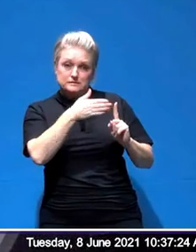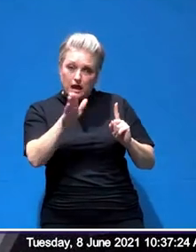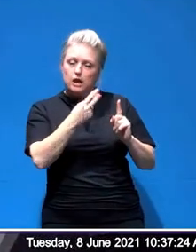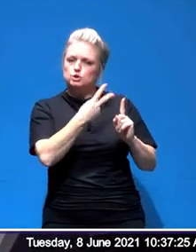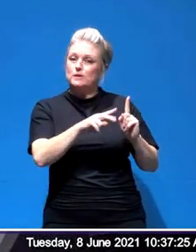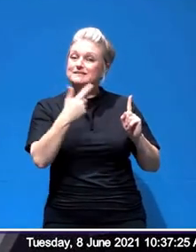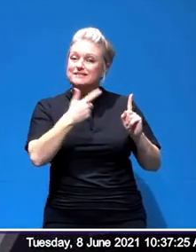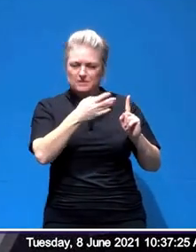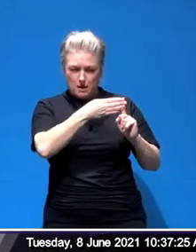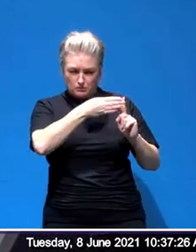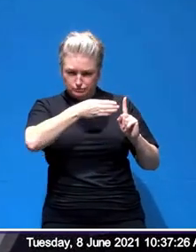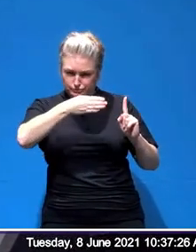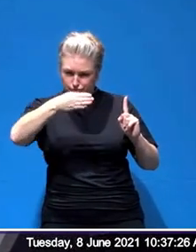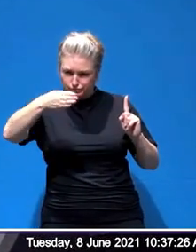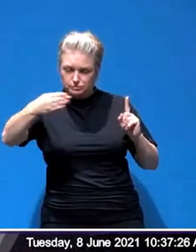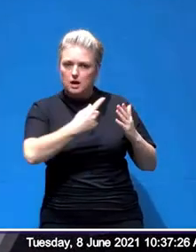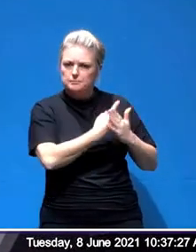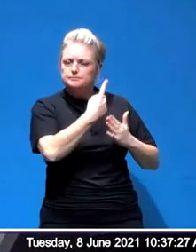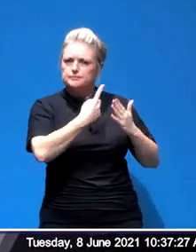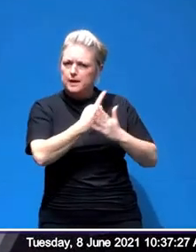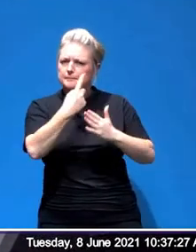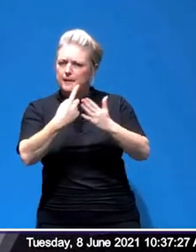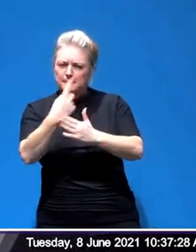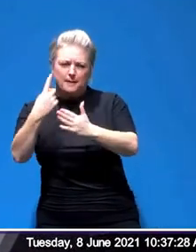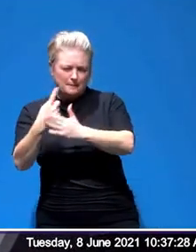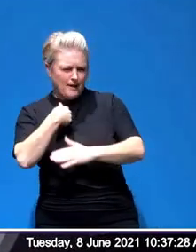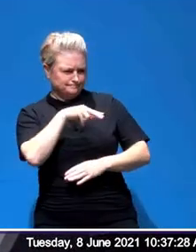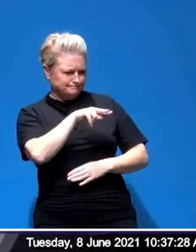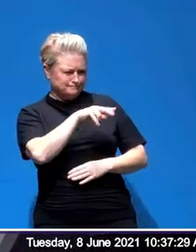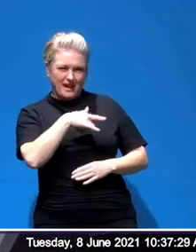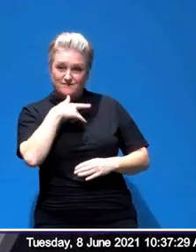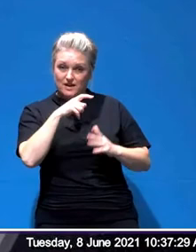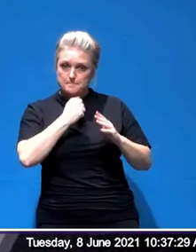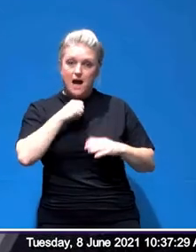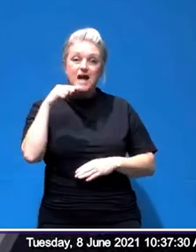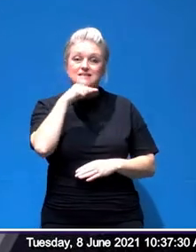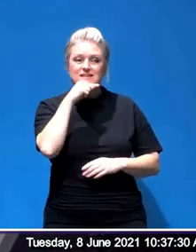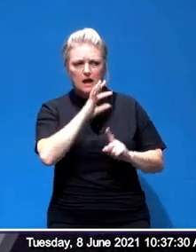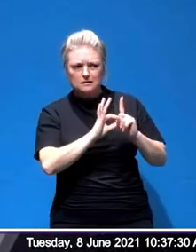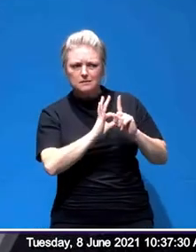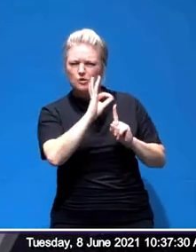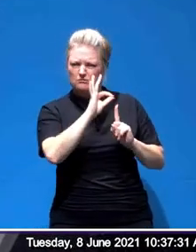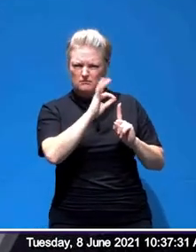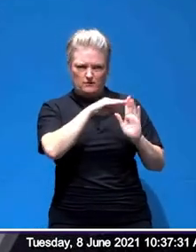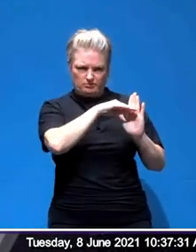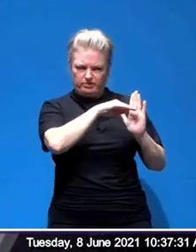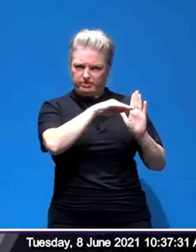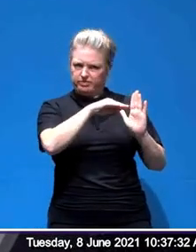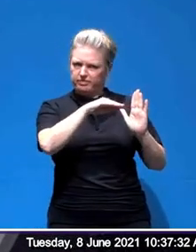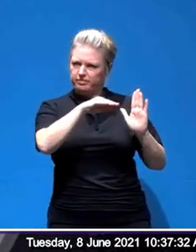in part because things just didn't seem to be improving for Daniel. However, I felt it was a situation that I could work with.